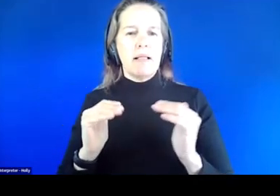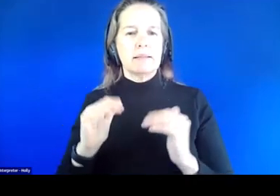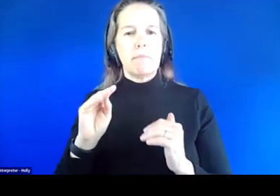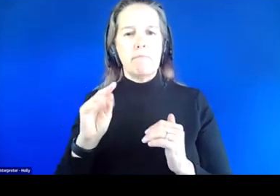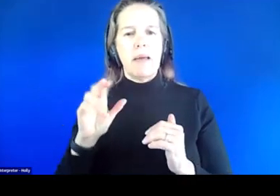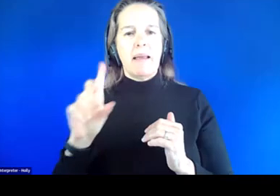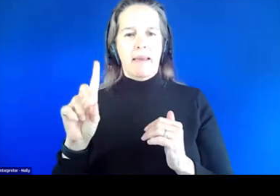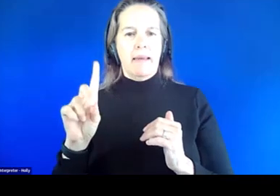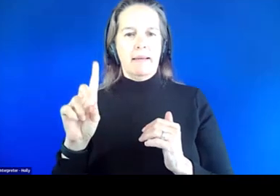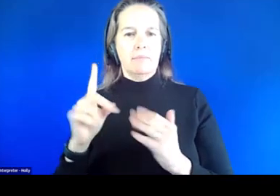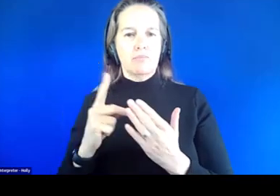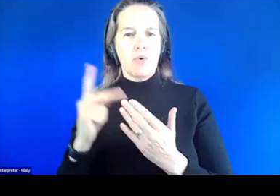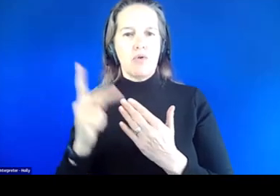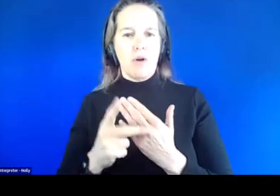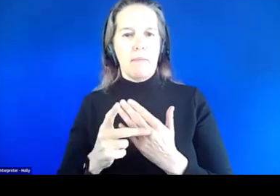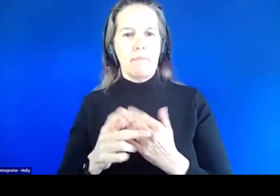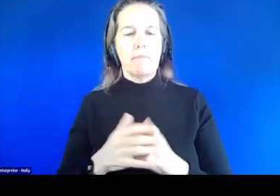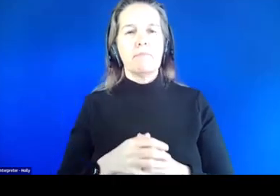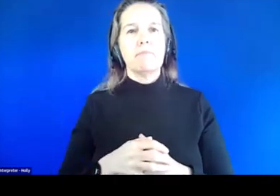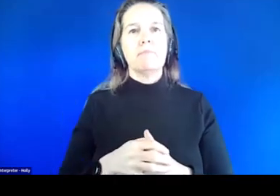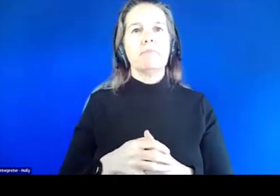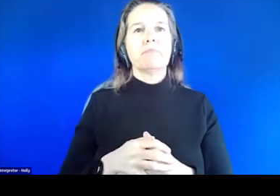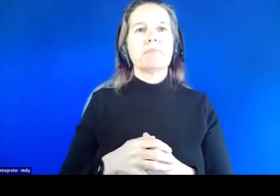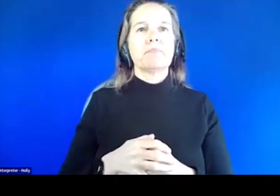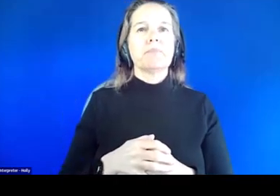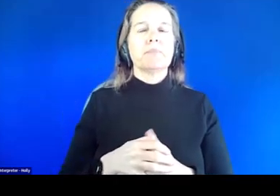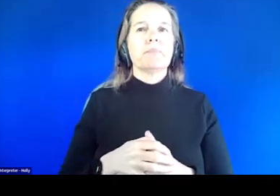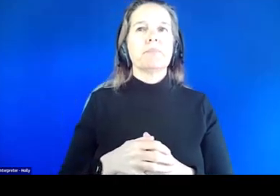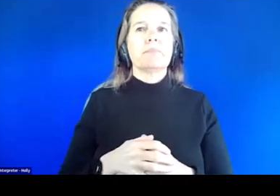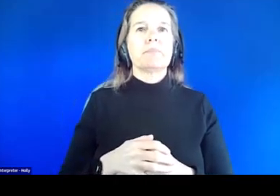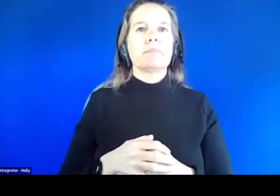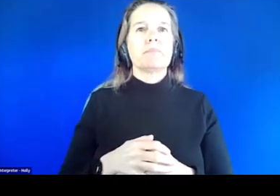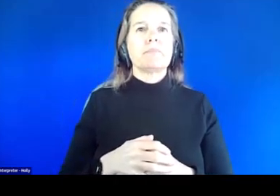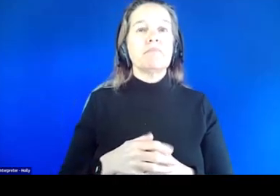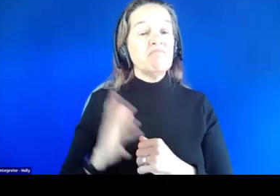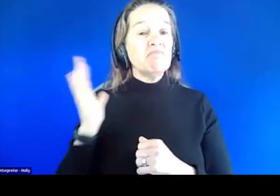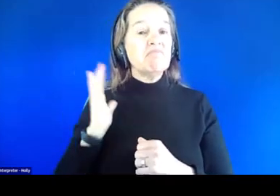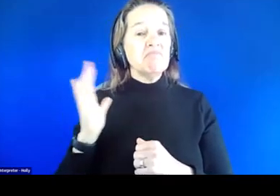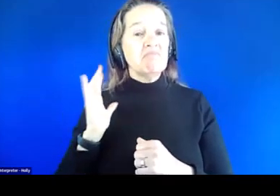And I was actually working at CMS at the time